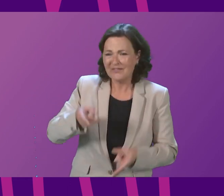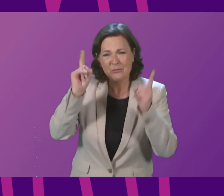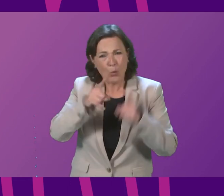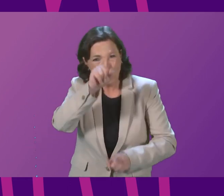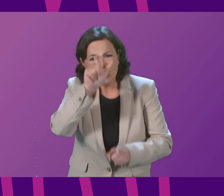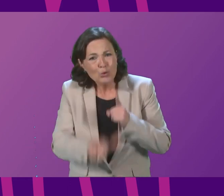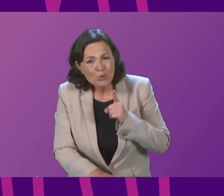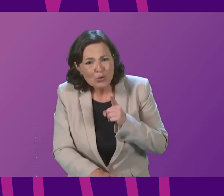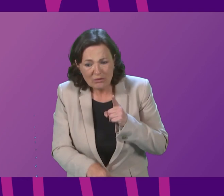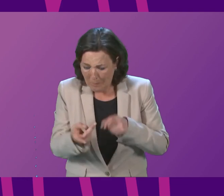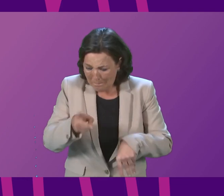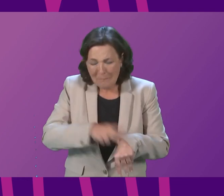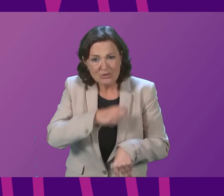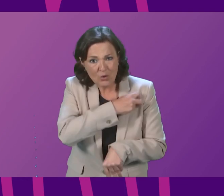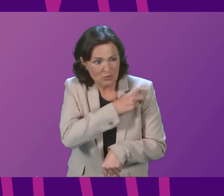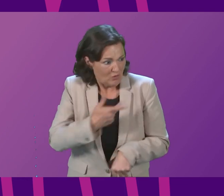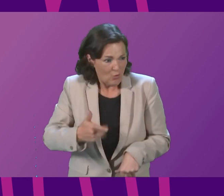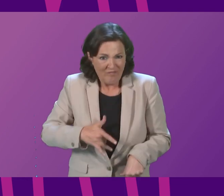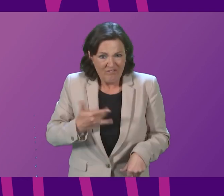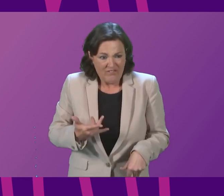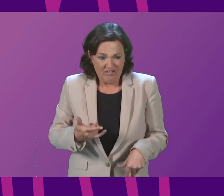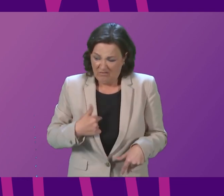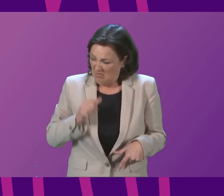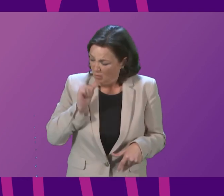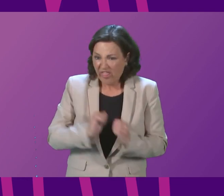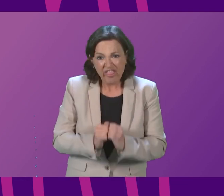that police officers do not feel undervalued by the Government?